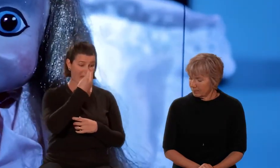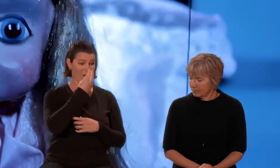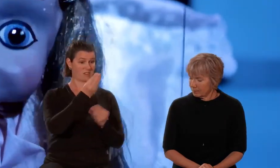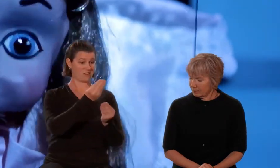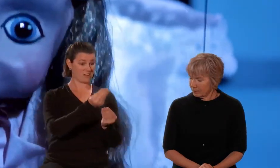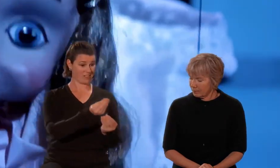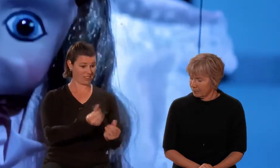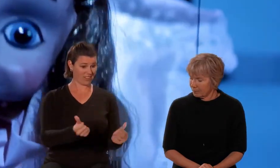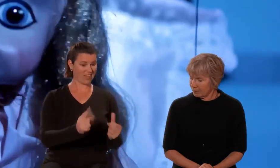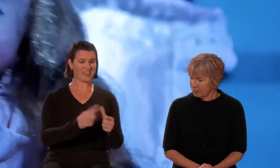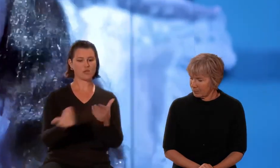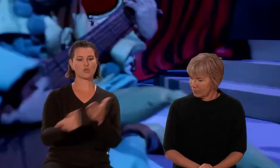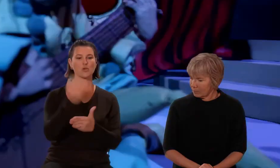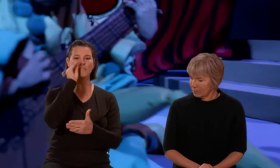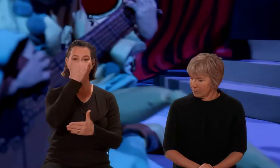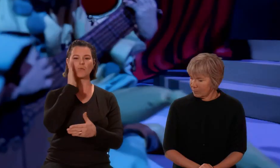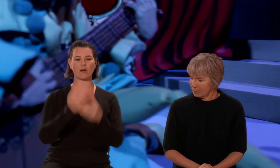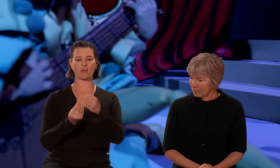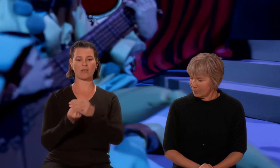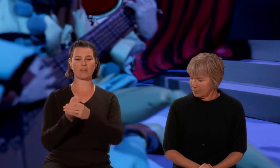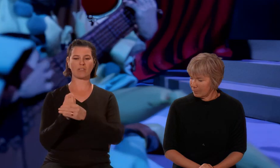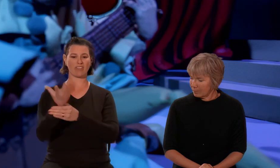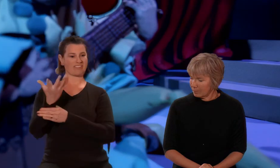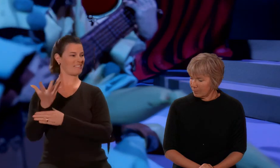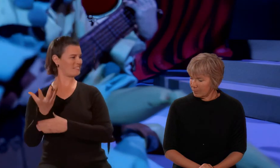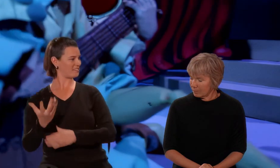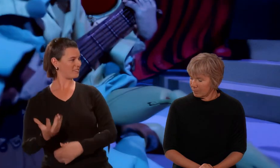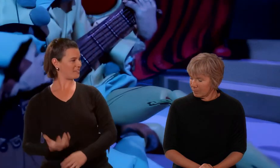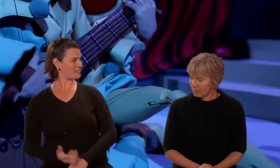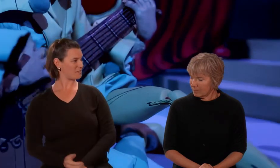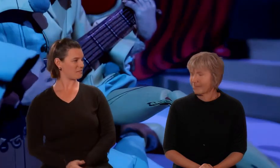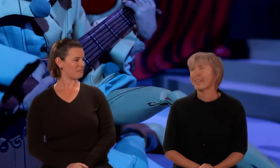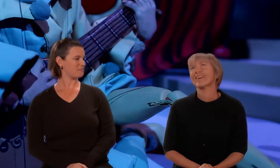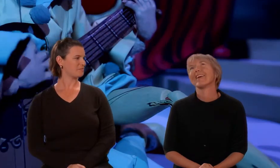other flowers come to take its place. [jester] I should've thought of that.